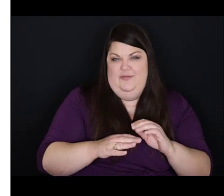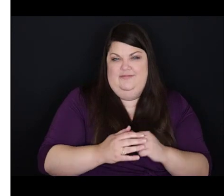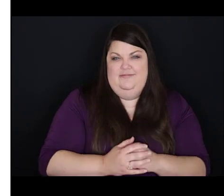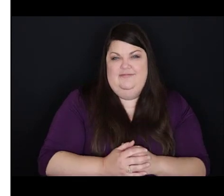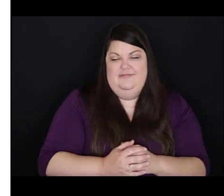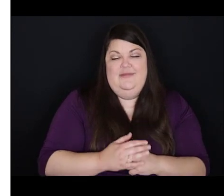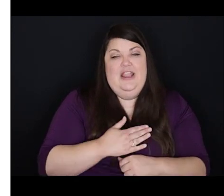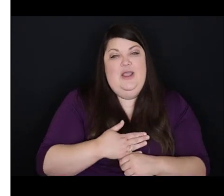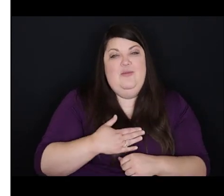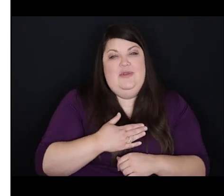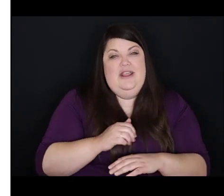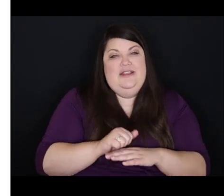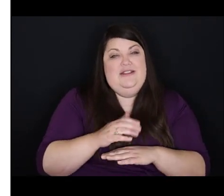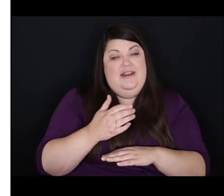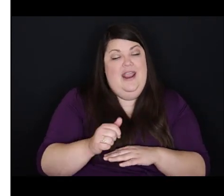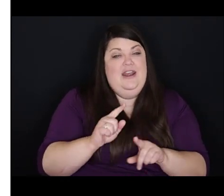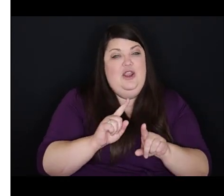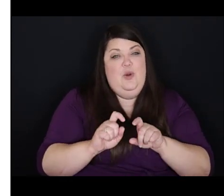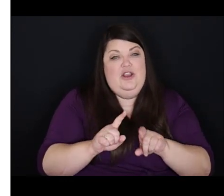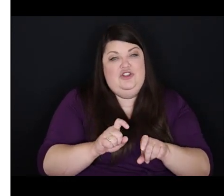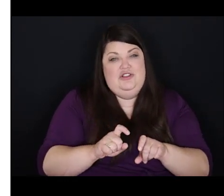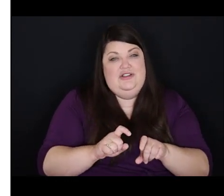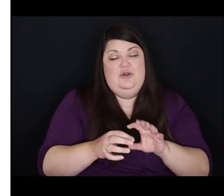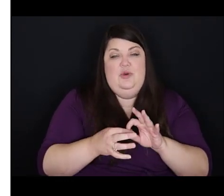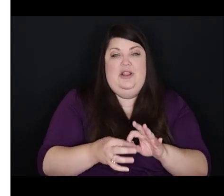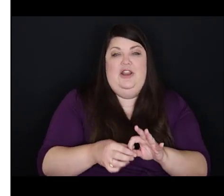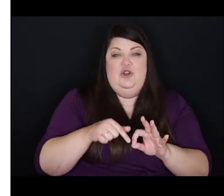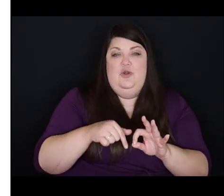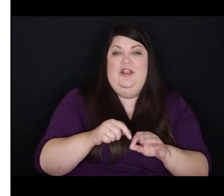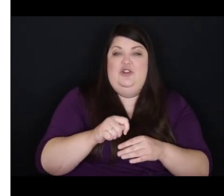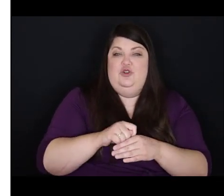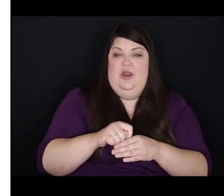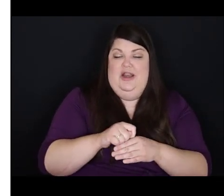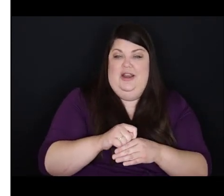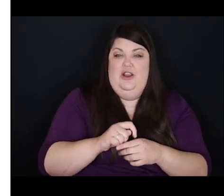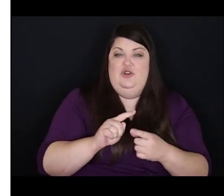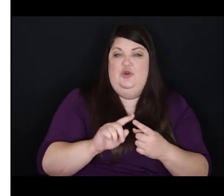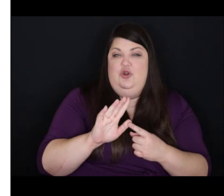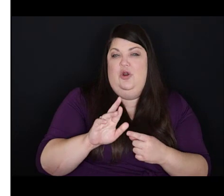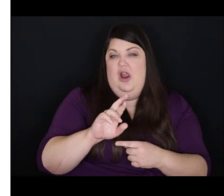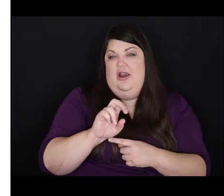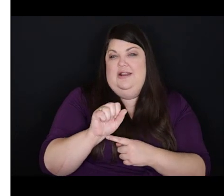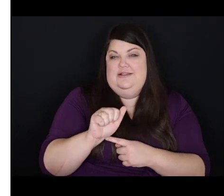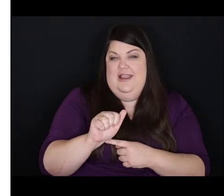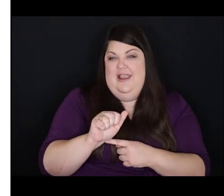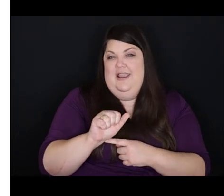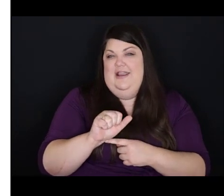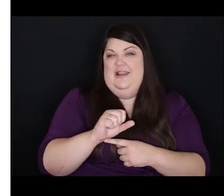Please send any questions related to this training to your RSA State Liaison.